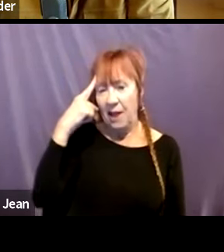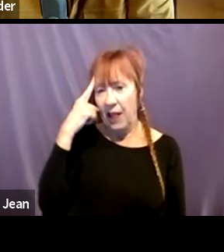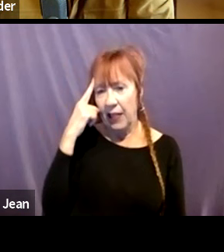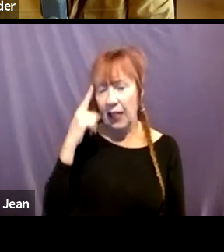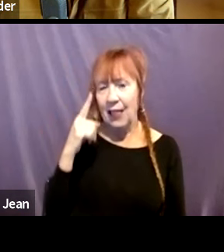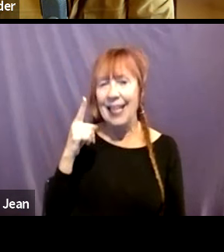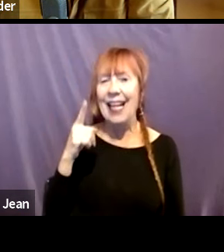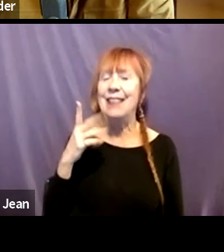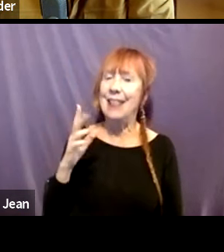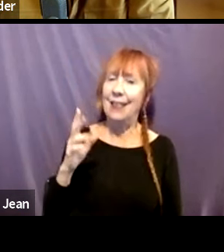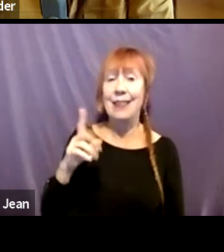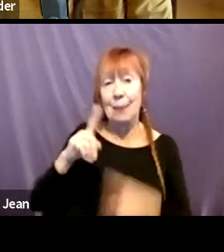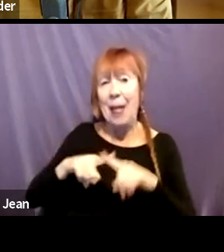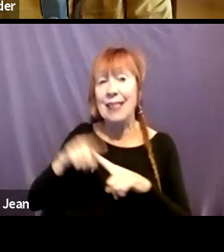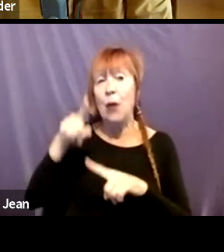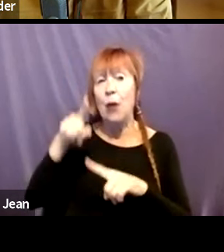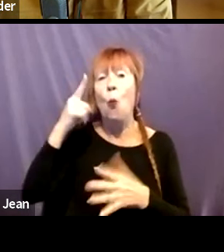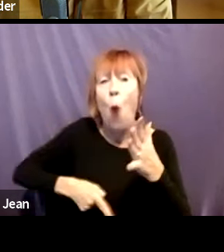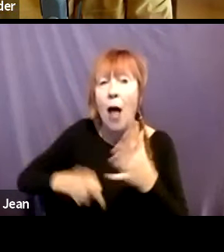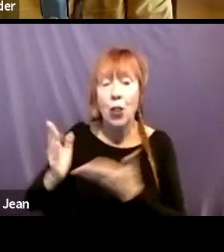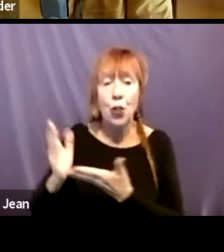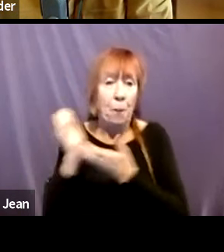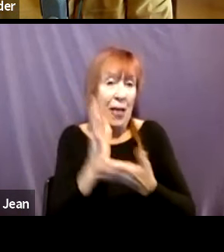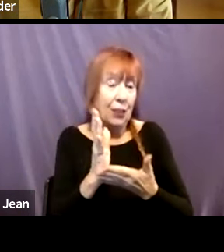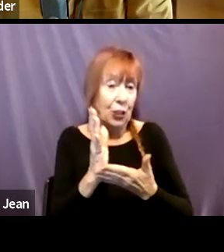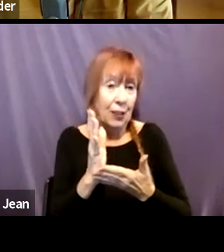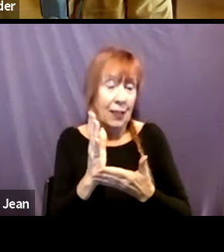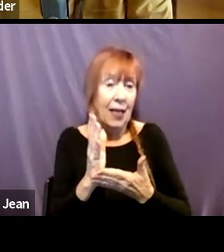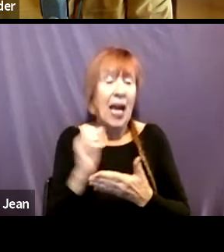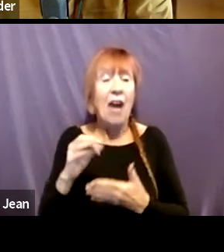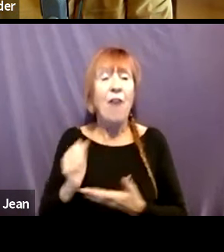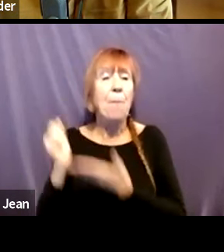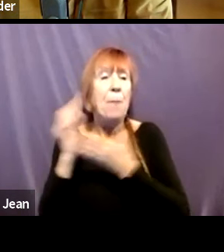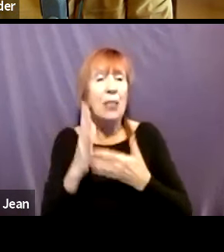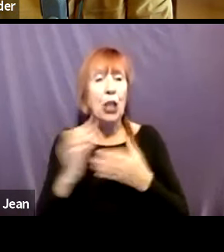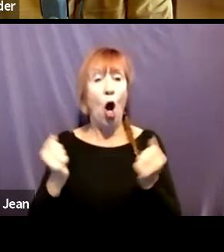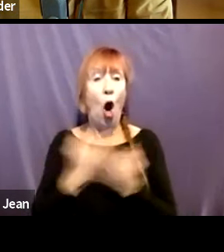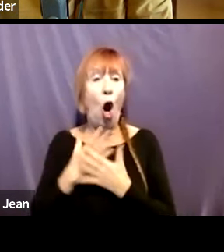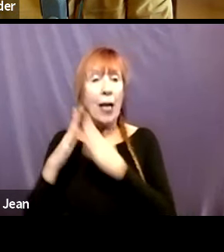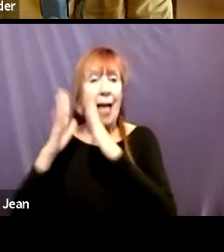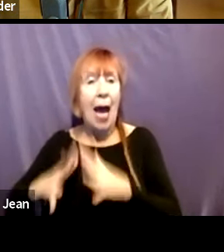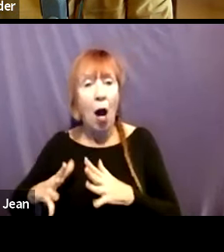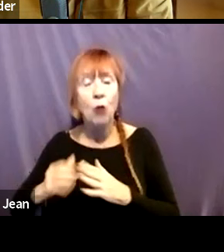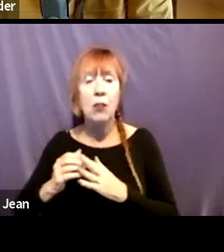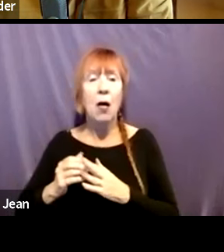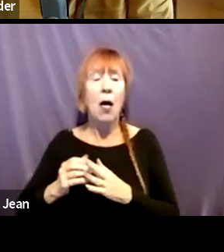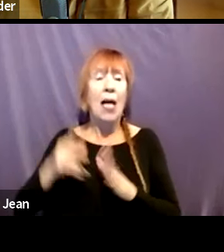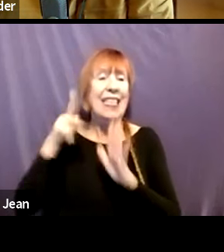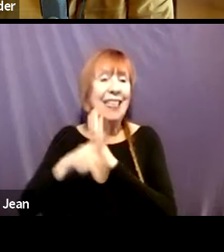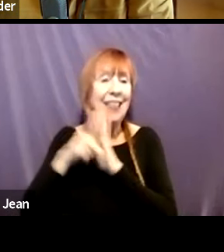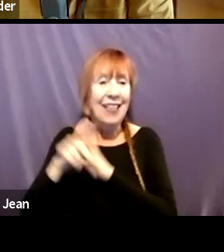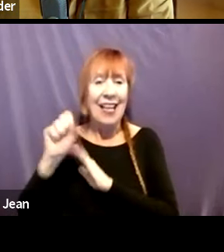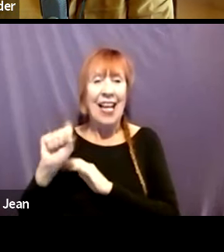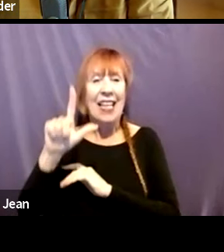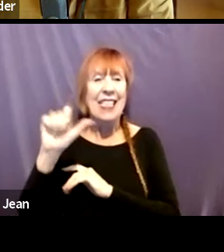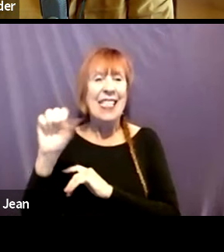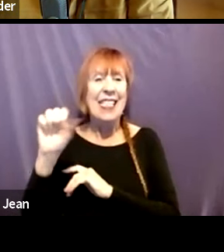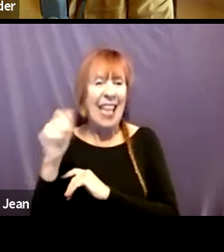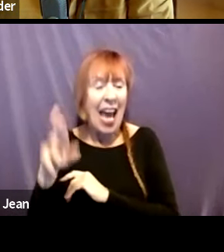Like if I'm pitching a haunted house movie, or a slasher movie, then that's one thing. But if you're creating a whole new world,